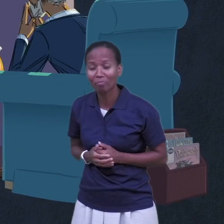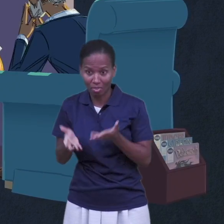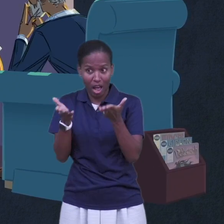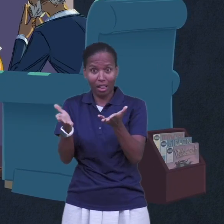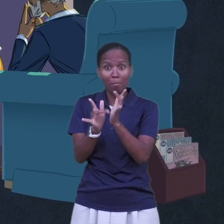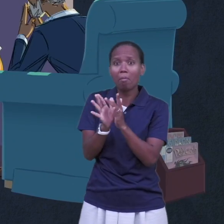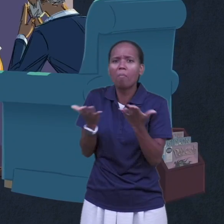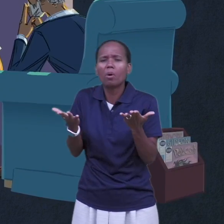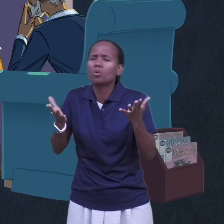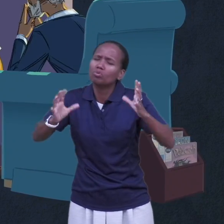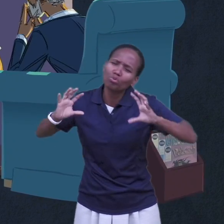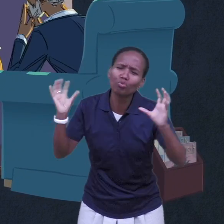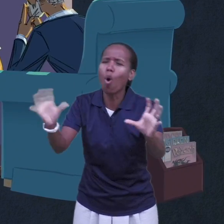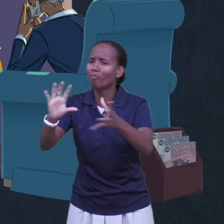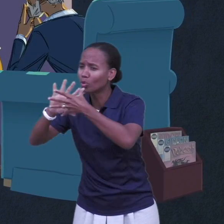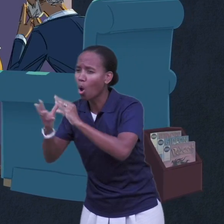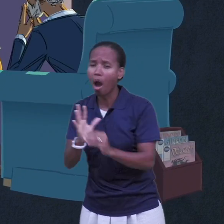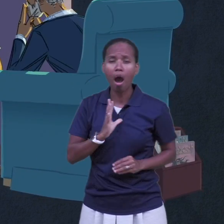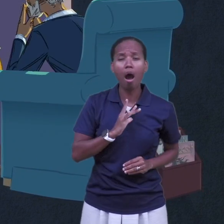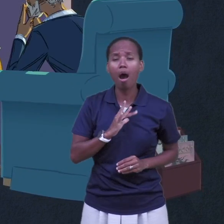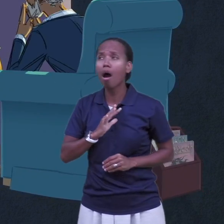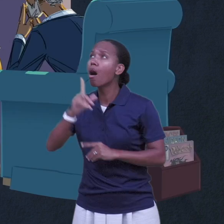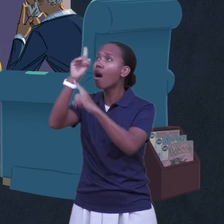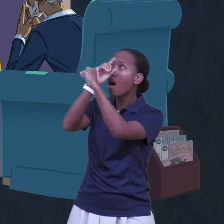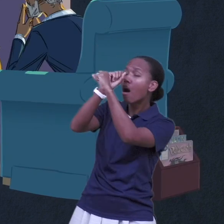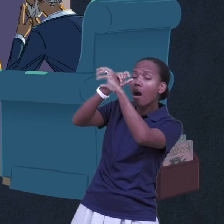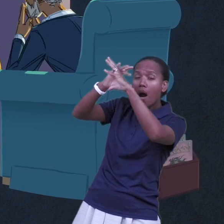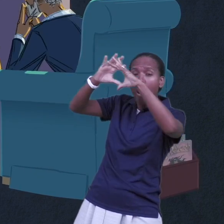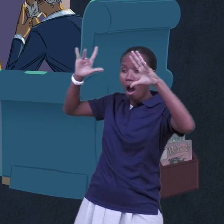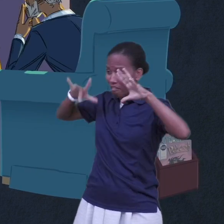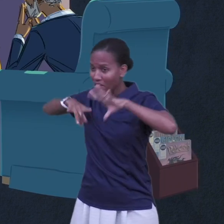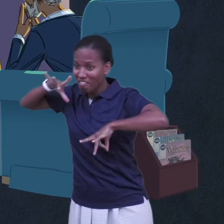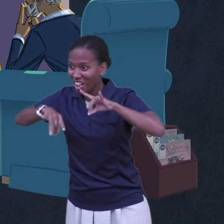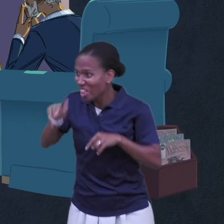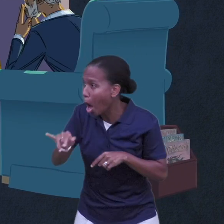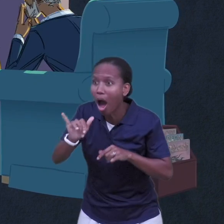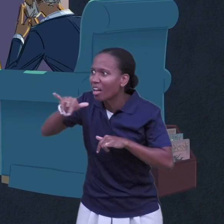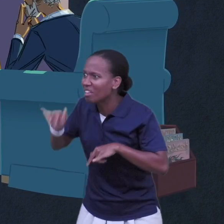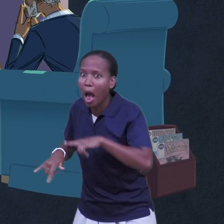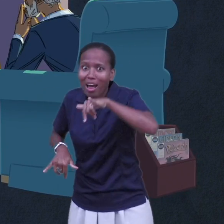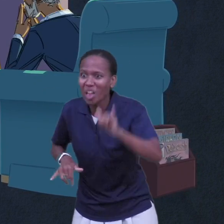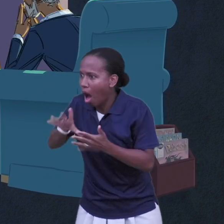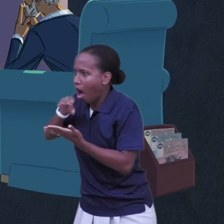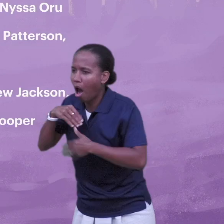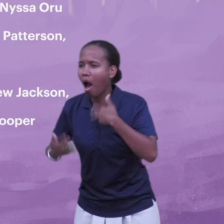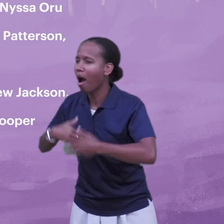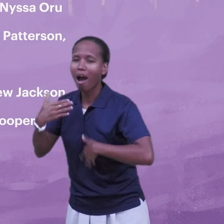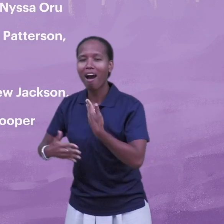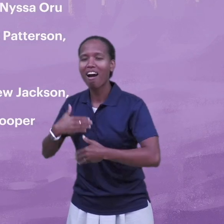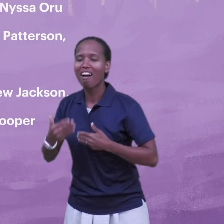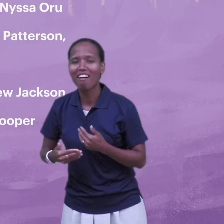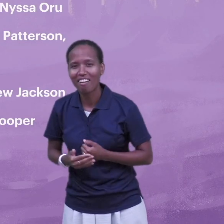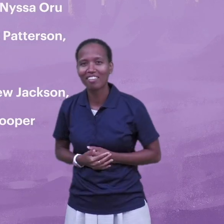There’s a whole new world just waiting to be discovered in your Bible.